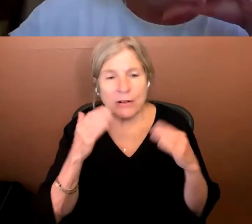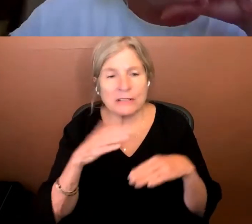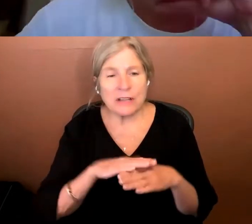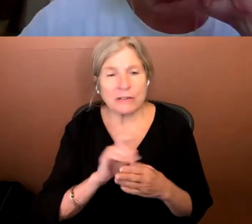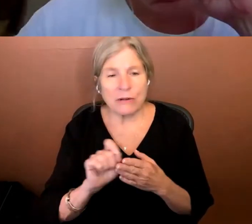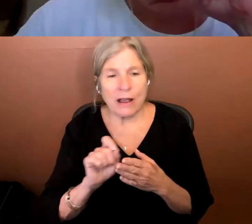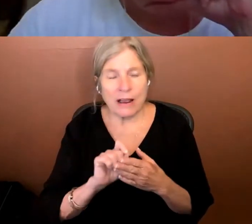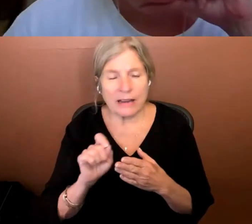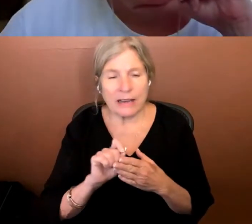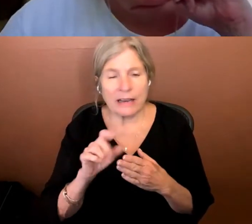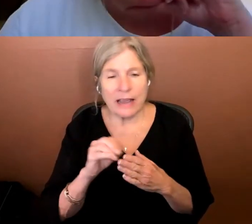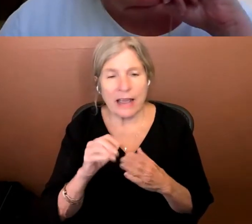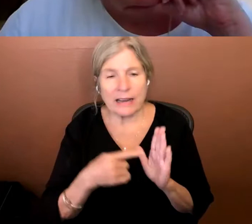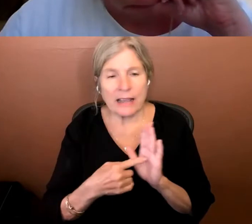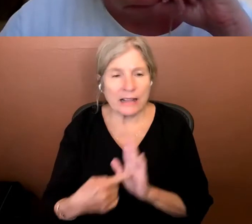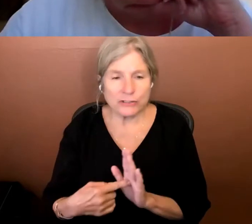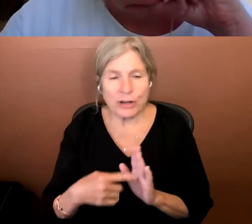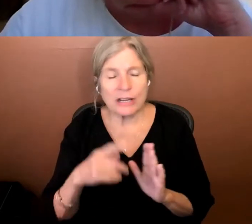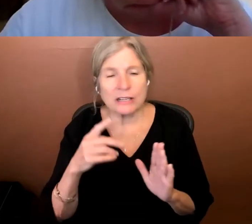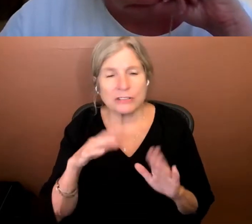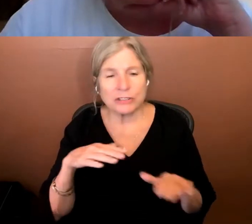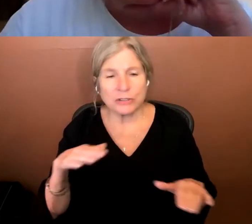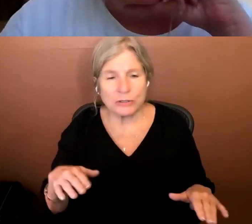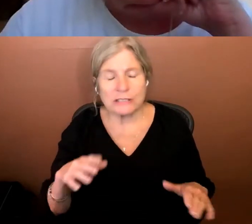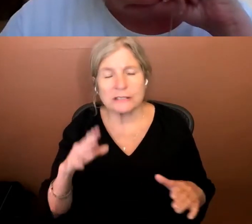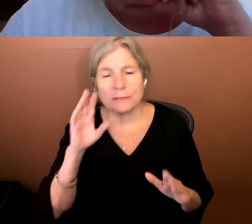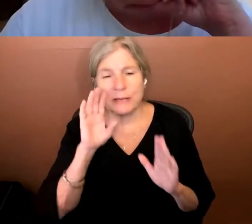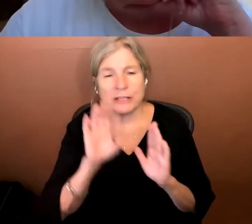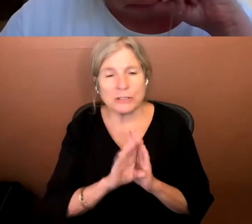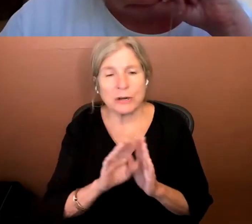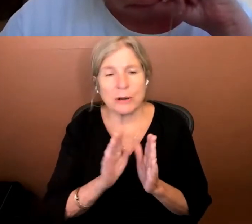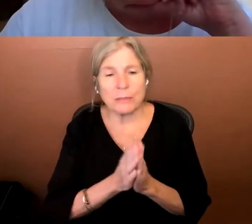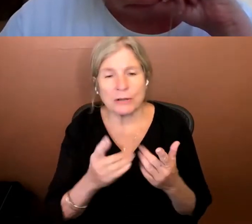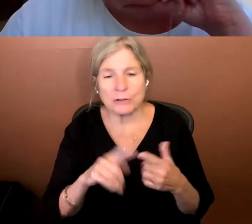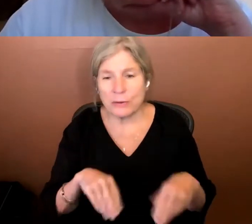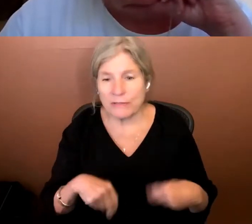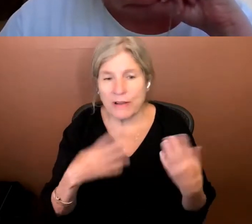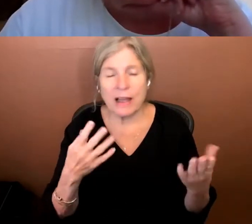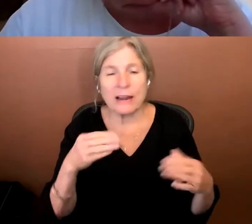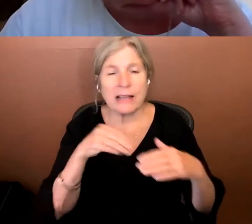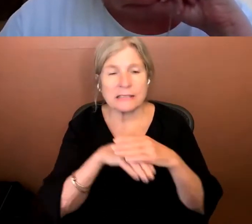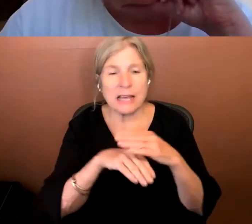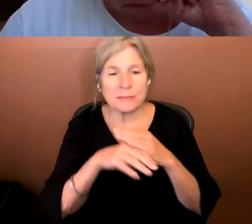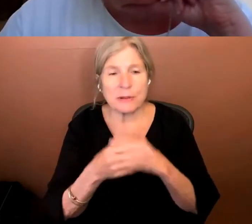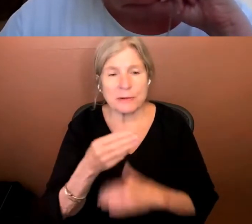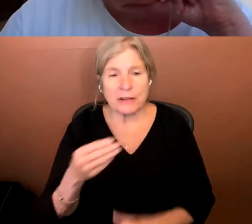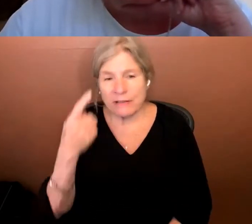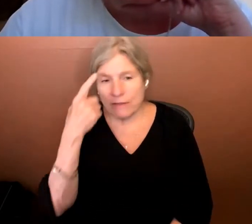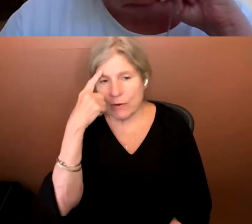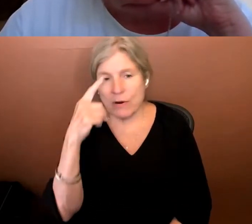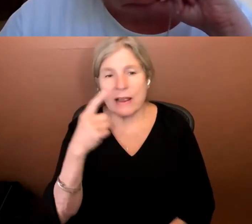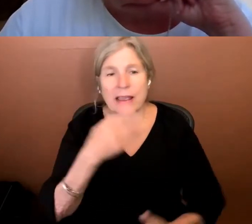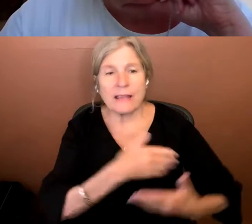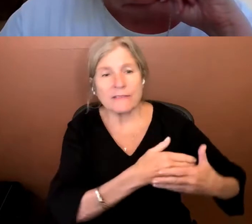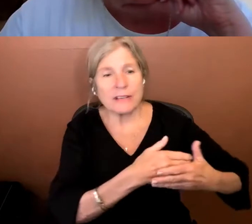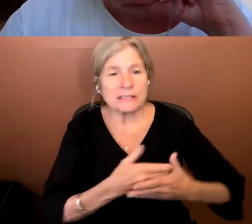illustrating children's picture books to provide accessible materials for infants and children who are blind.